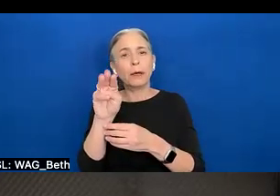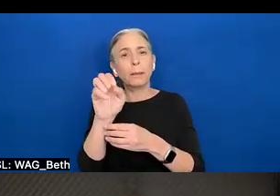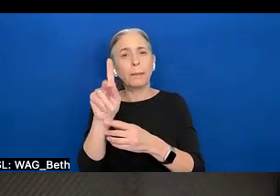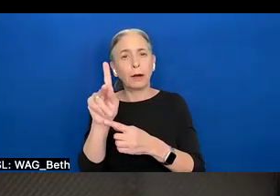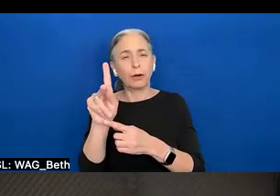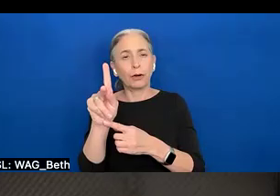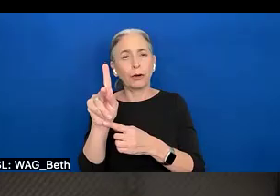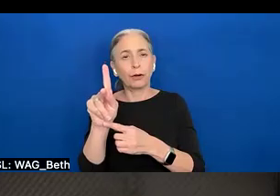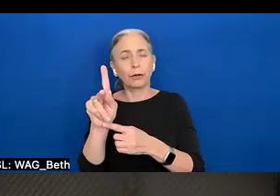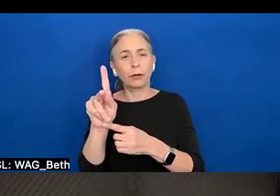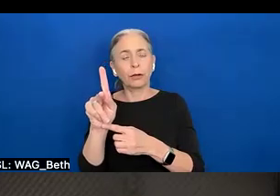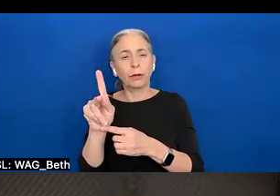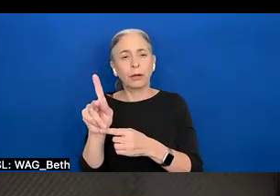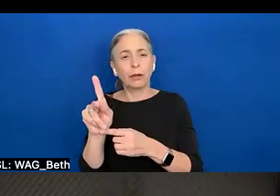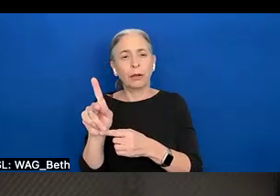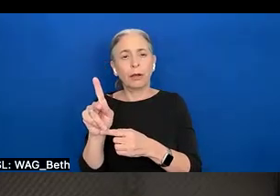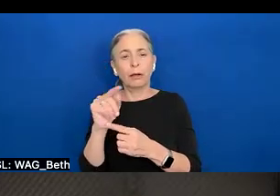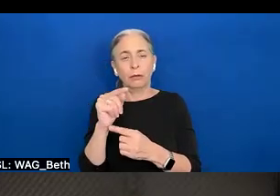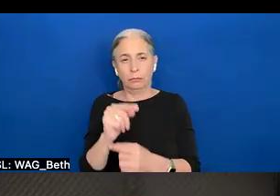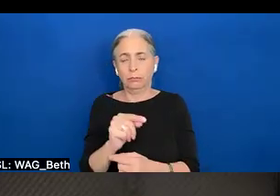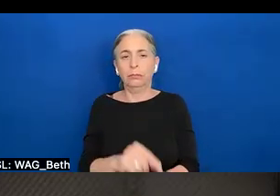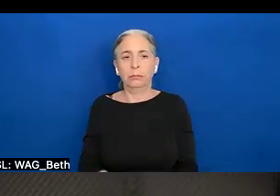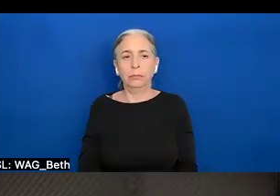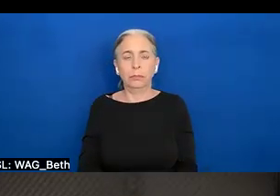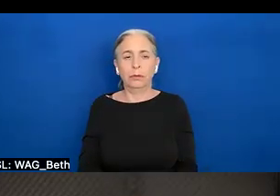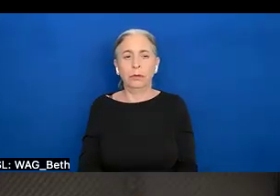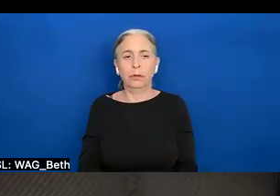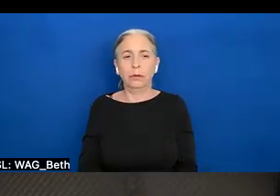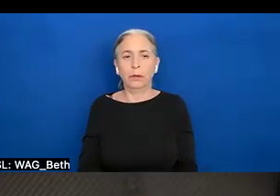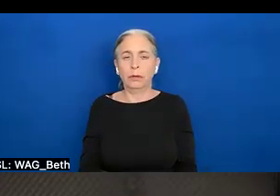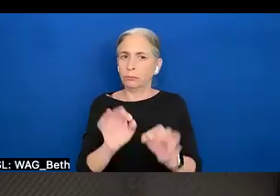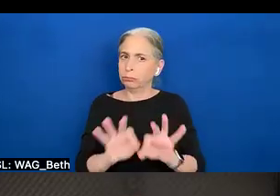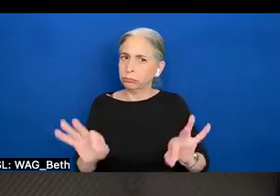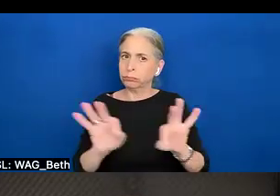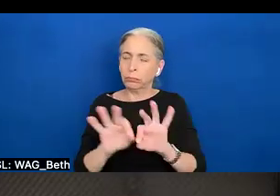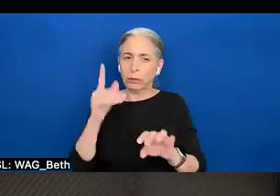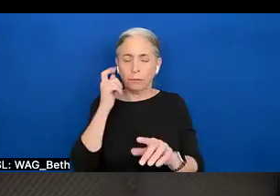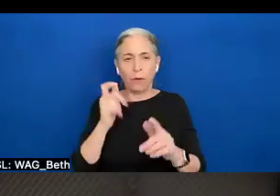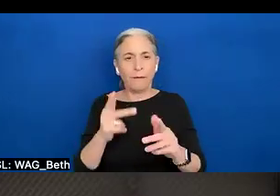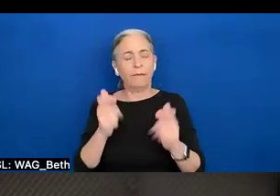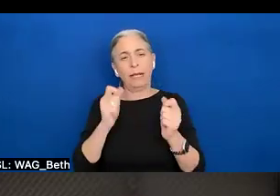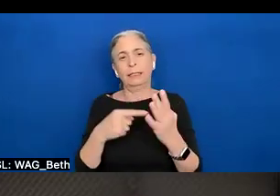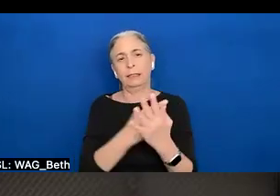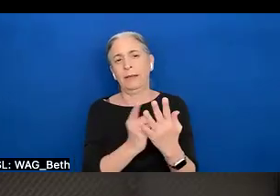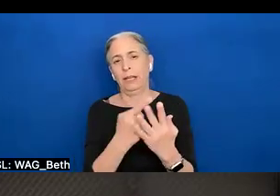And bookmarks are essential for quick navigation of the